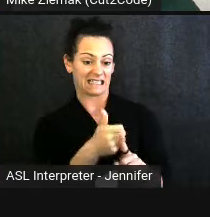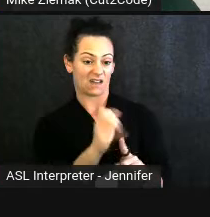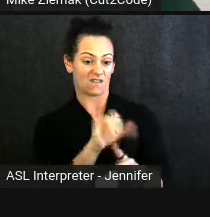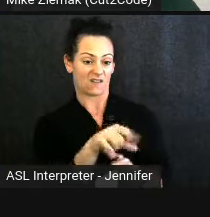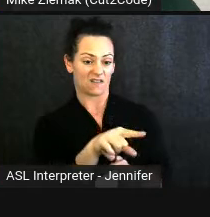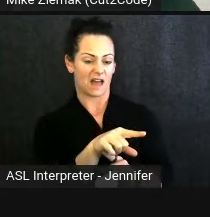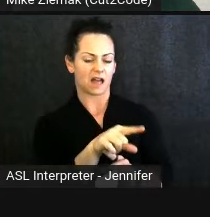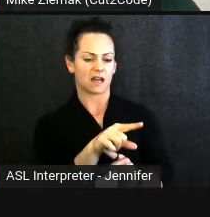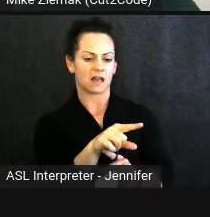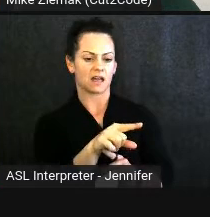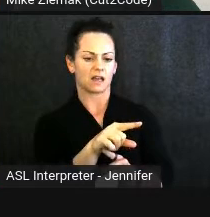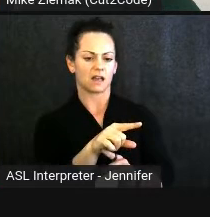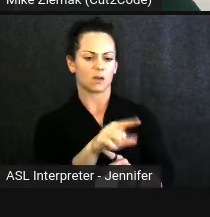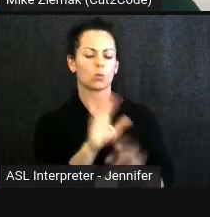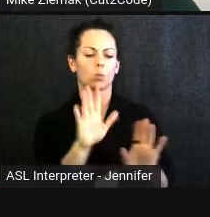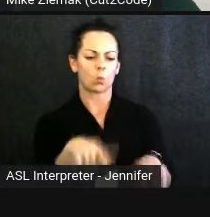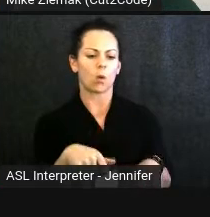Let's try to fix this page.